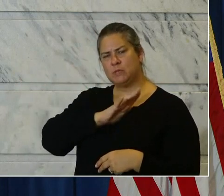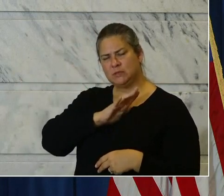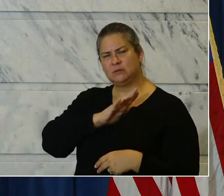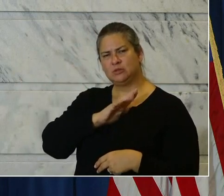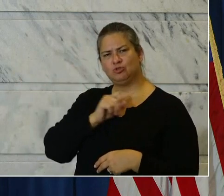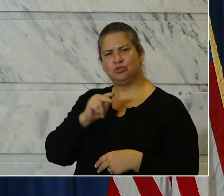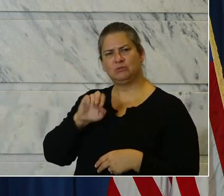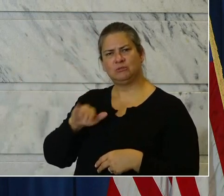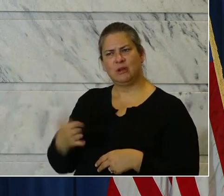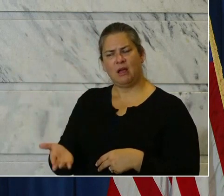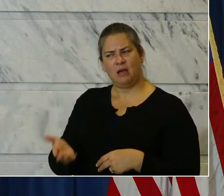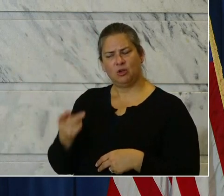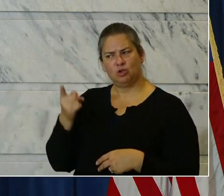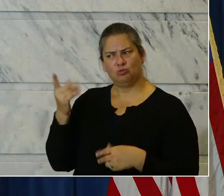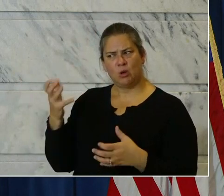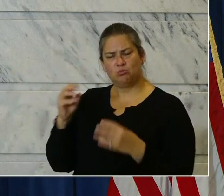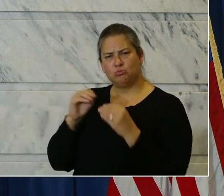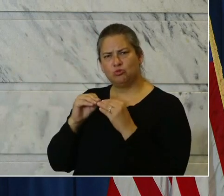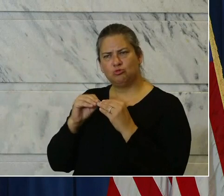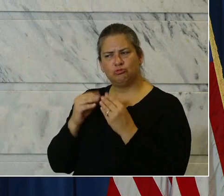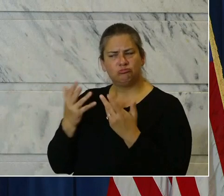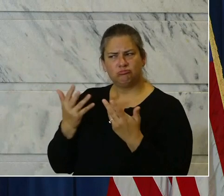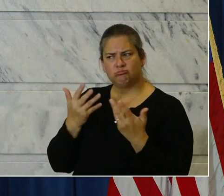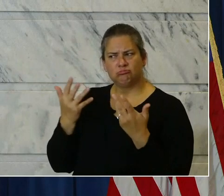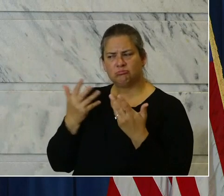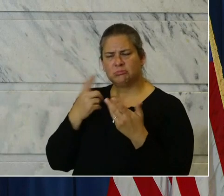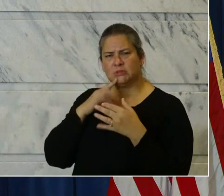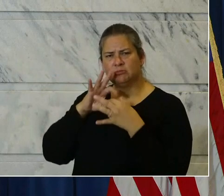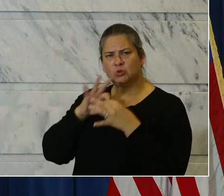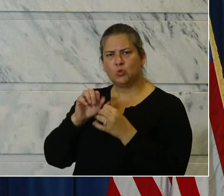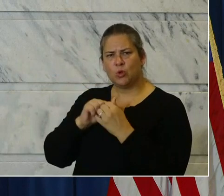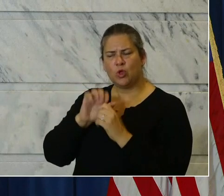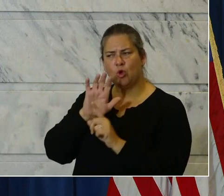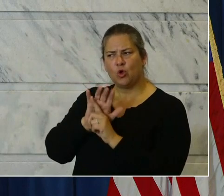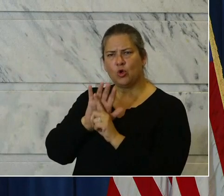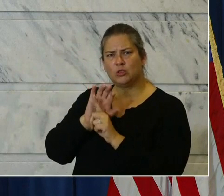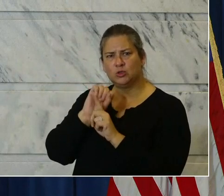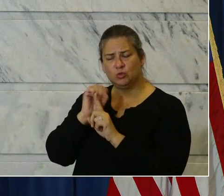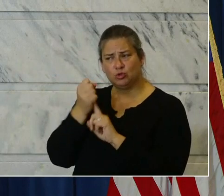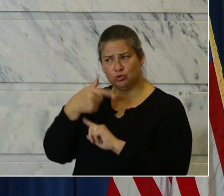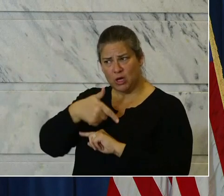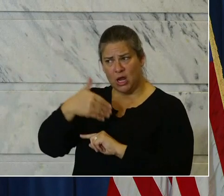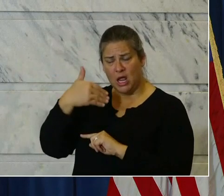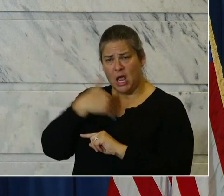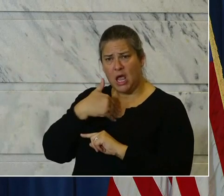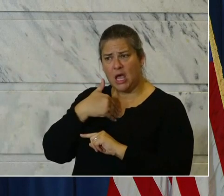NINE YEAR OLD WOMAN FROM CLARK COUNTY THAT NO YOU CAN'T REVEAL TOO MUCH. SPECIFIC FOR THE